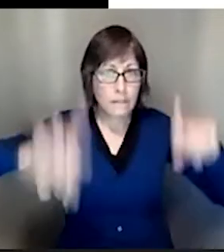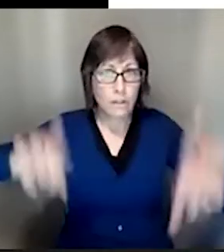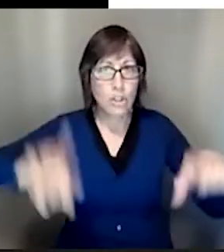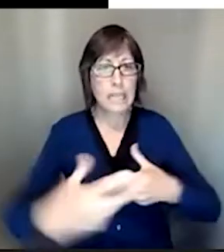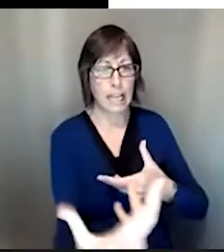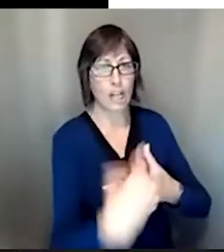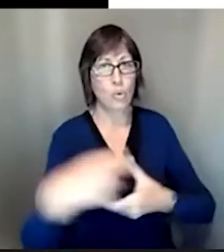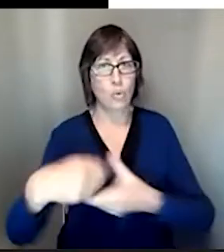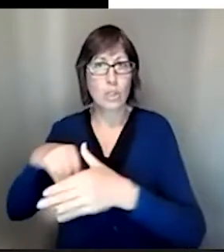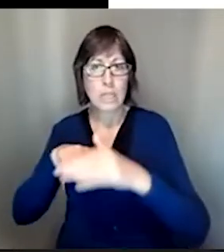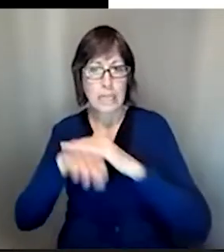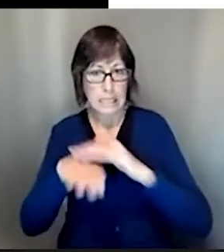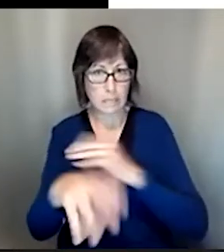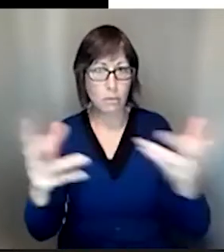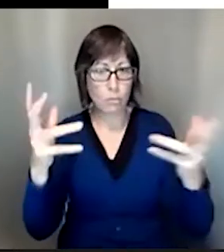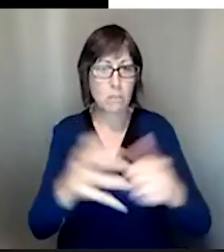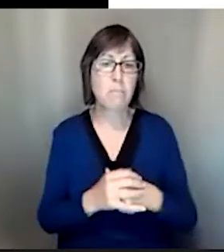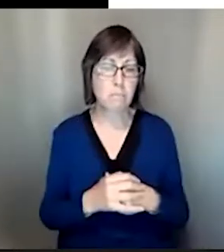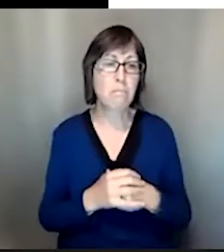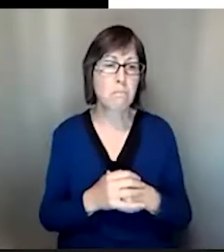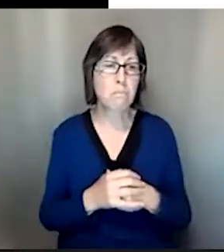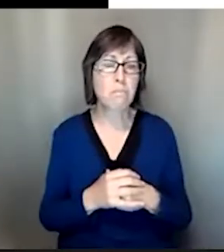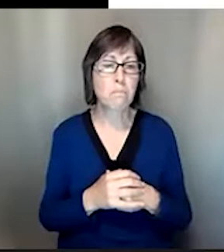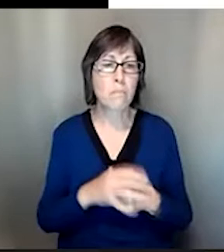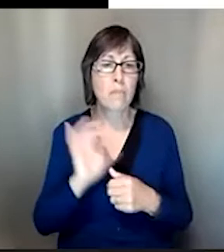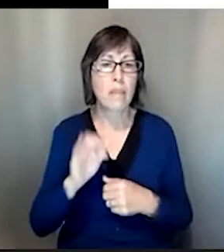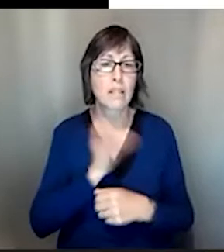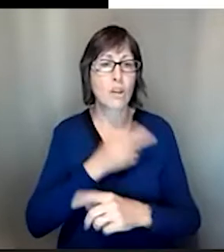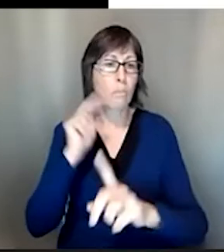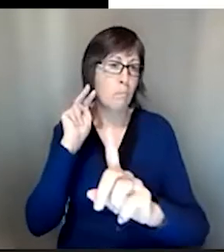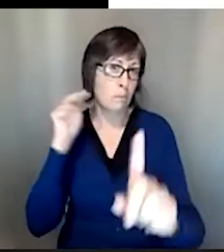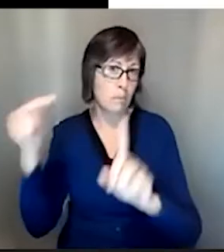diversity, inclusion and accessibility lens. We acknowledge that systems like calls for